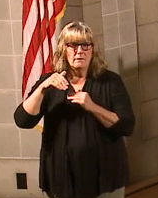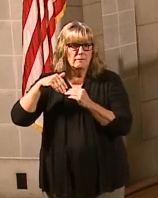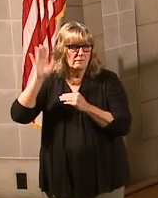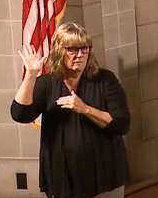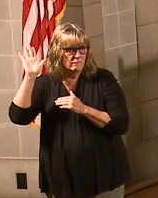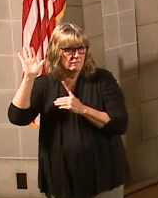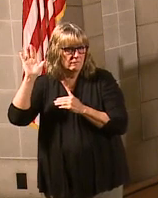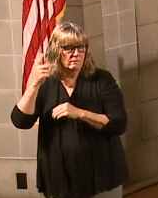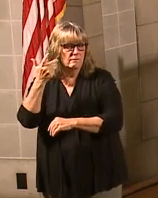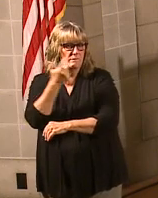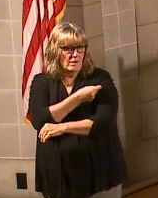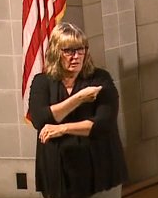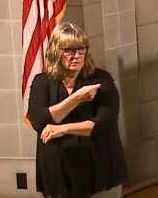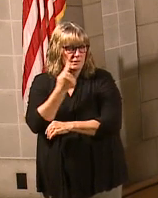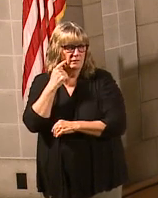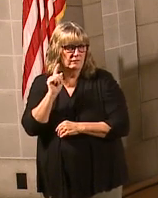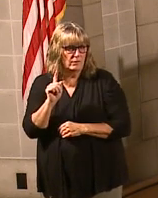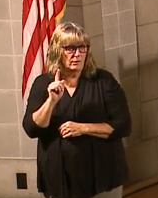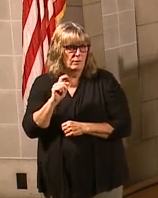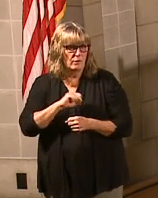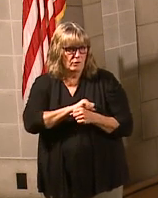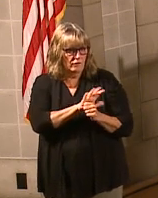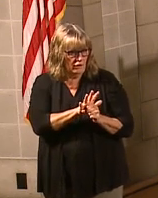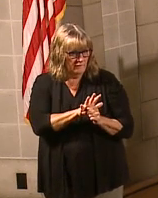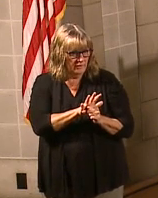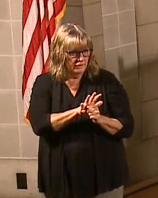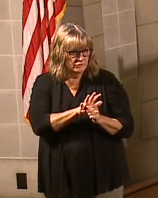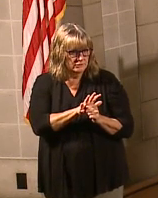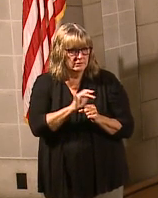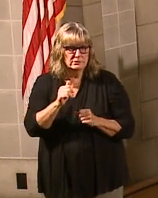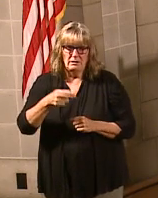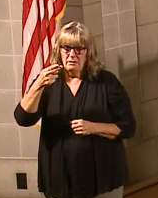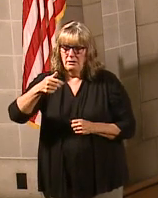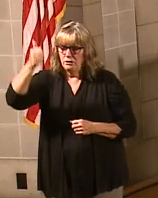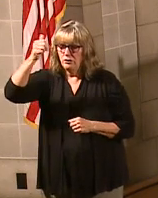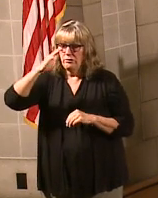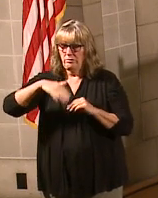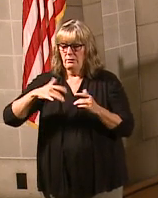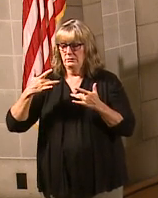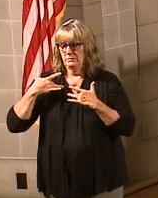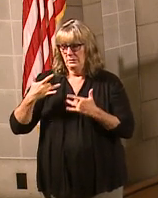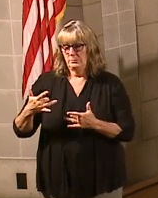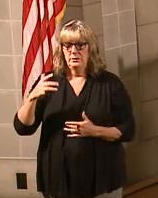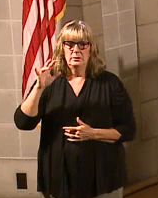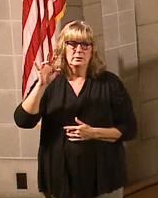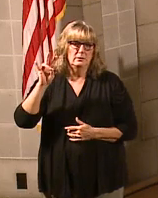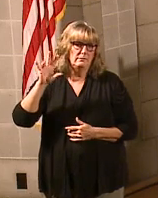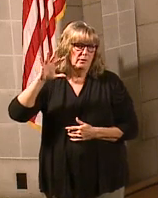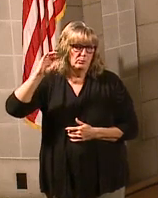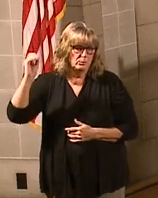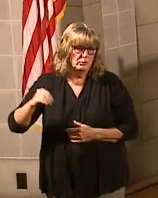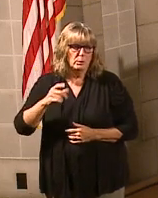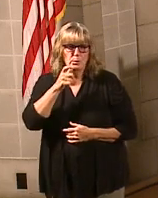WE'RE AT 86.8% OF 65 YEAR OLD